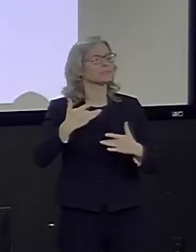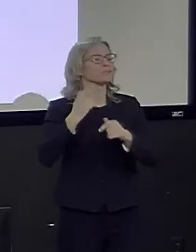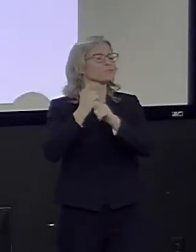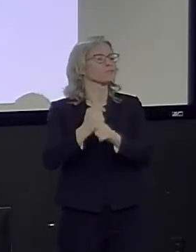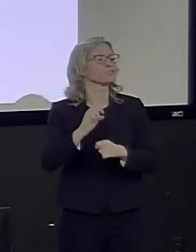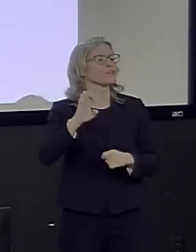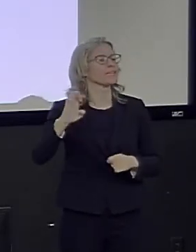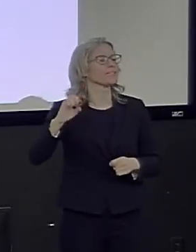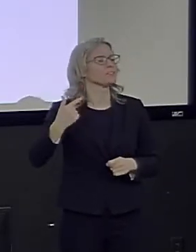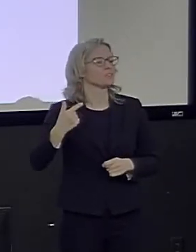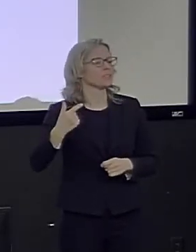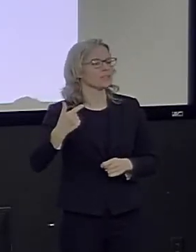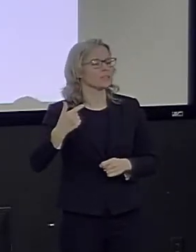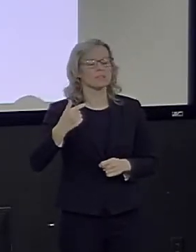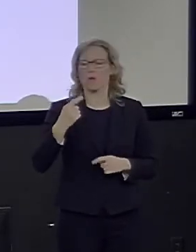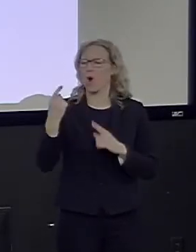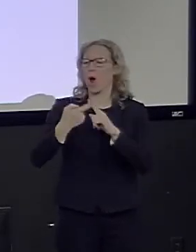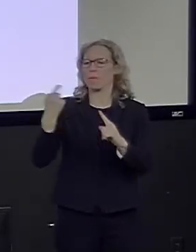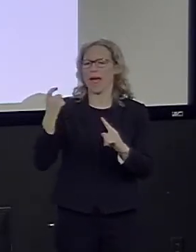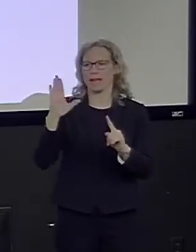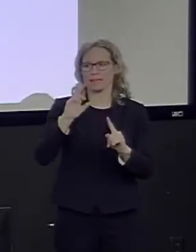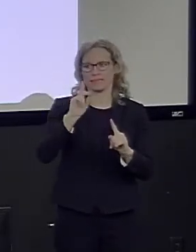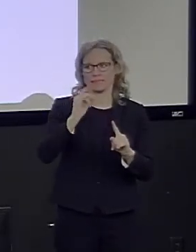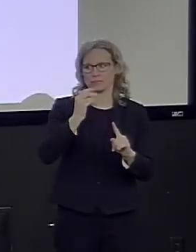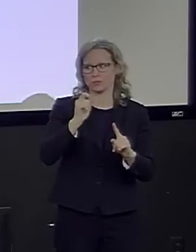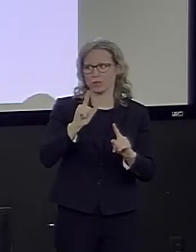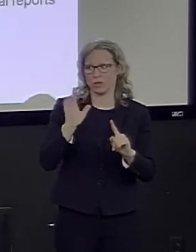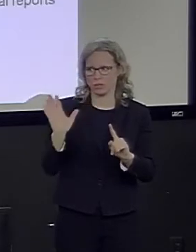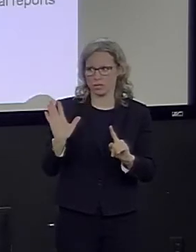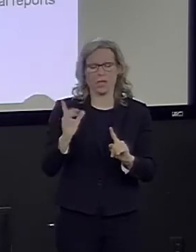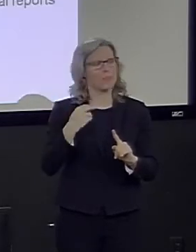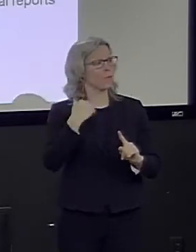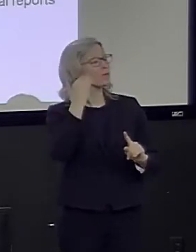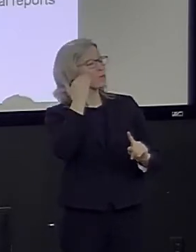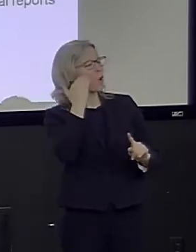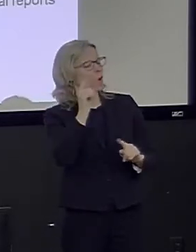They're digitized automatically, and then we know the XYZ coordinates